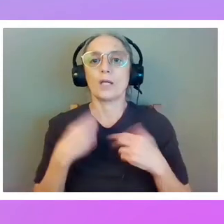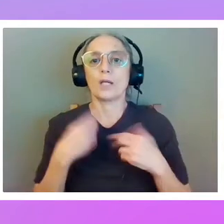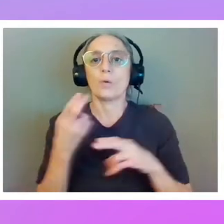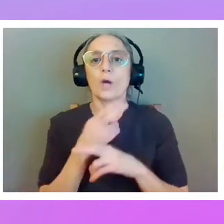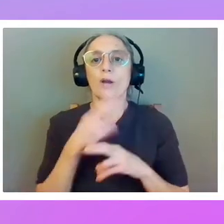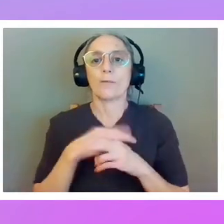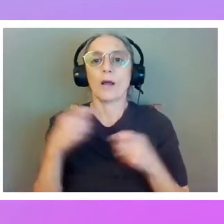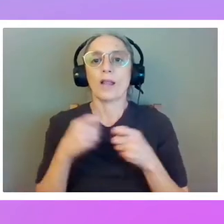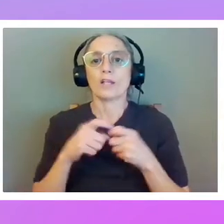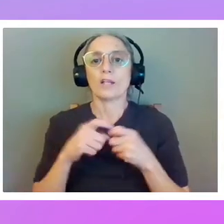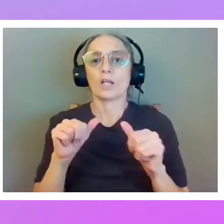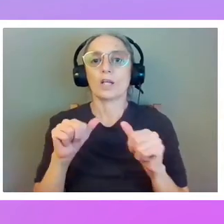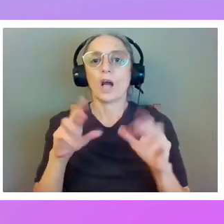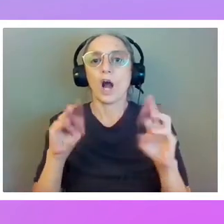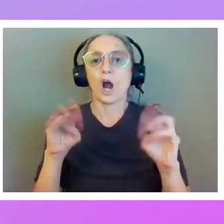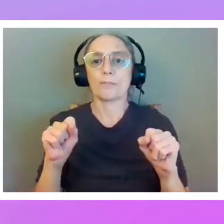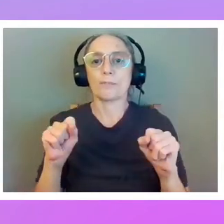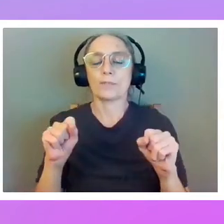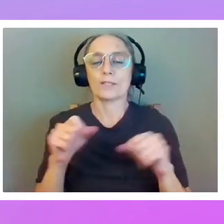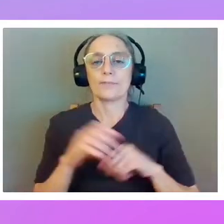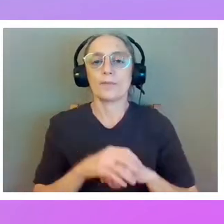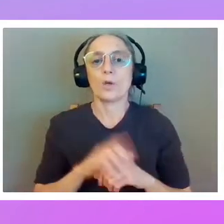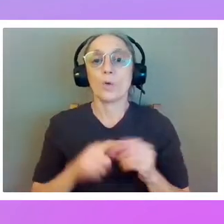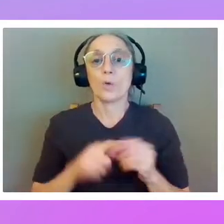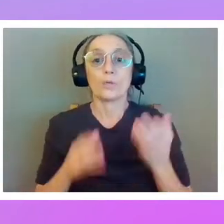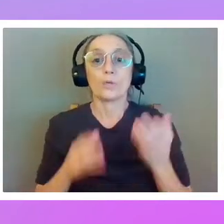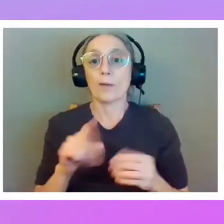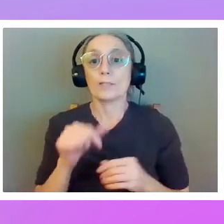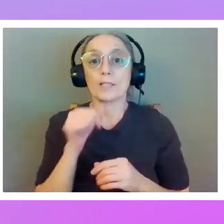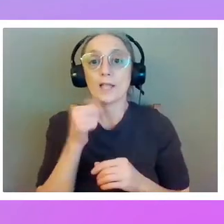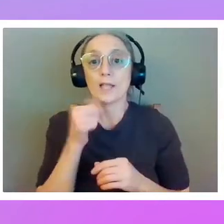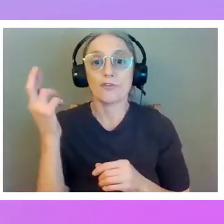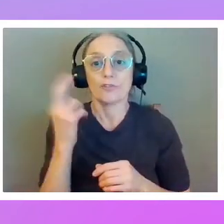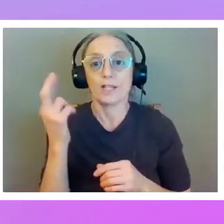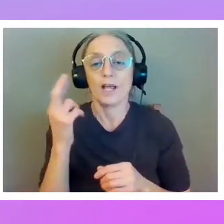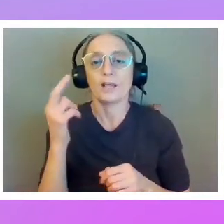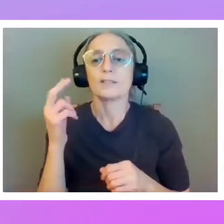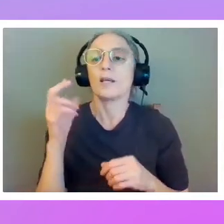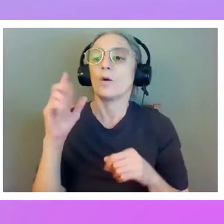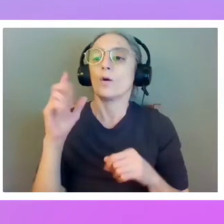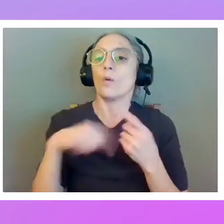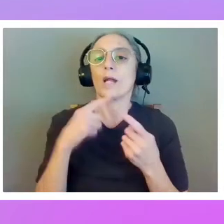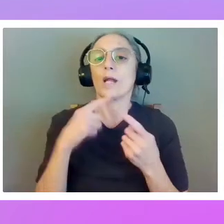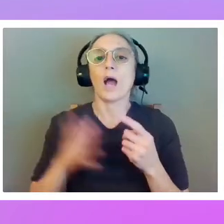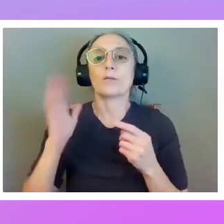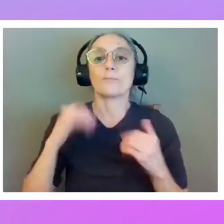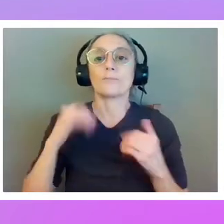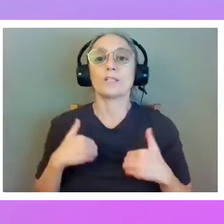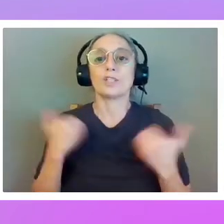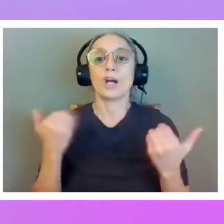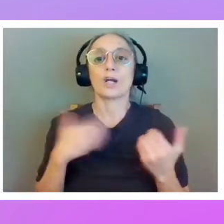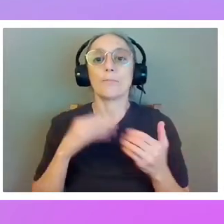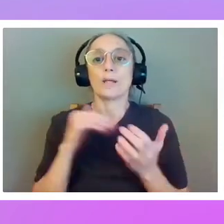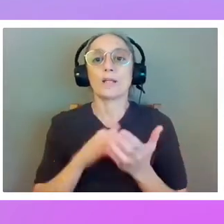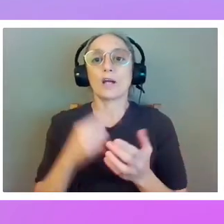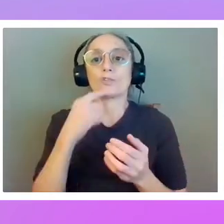Well, you probably didn't realize was when I was much younger. My doctors told me I couldn't have prosthetics